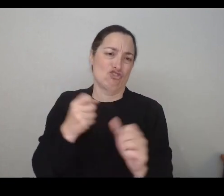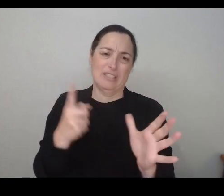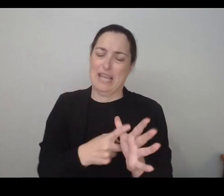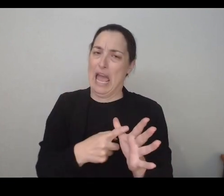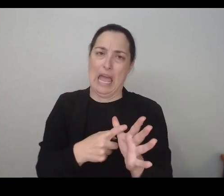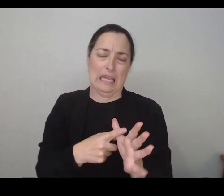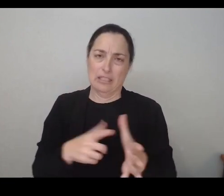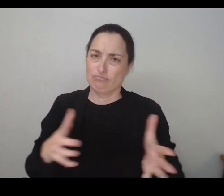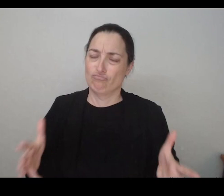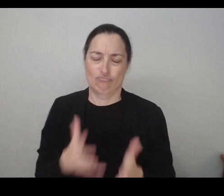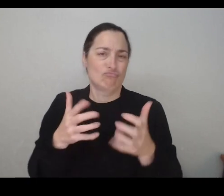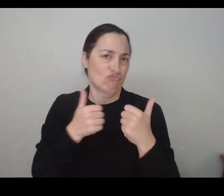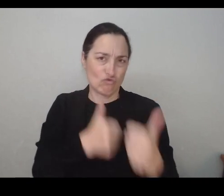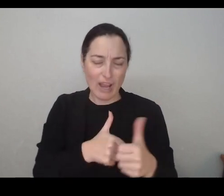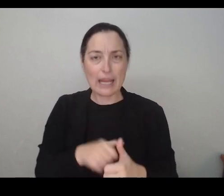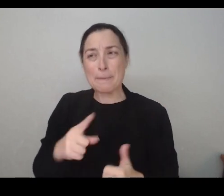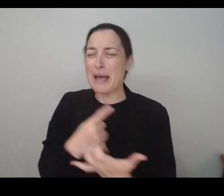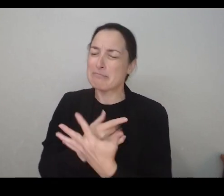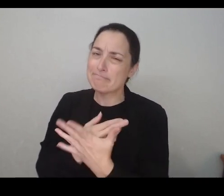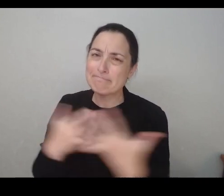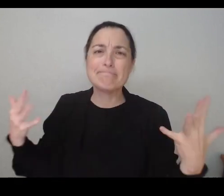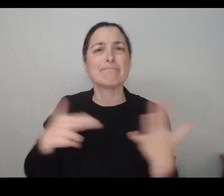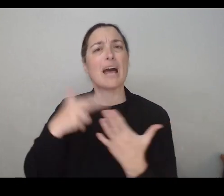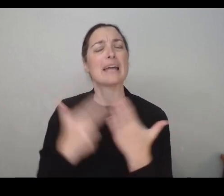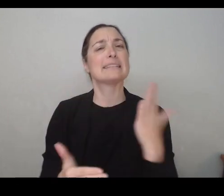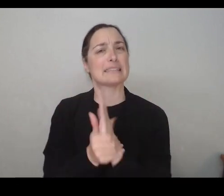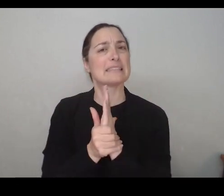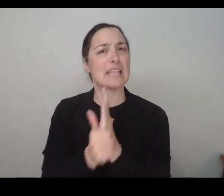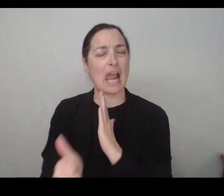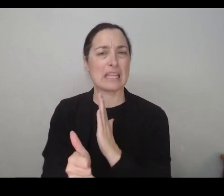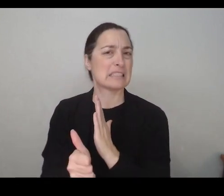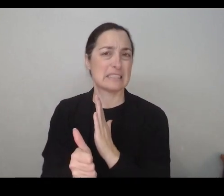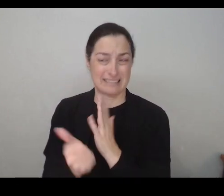there is a wealth of artistic talent just waiting to blossom in the Pacific.